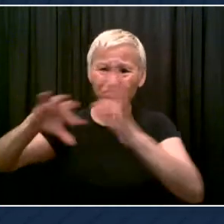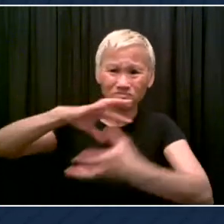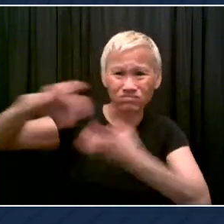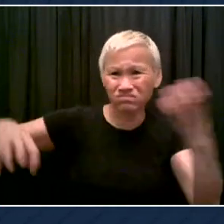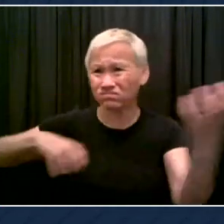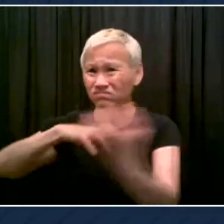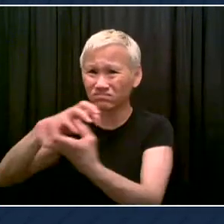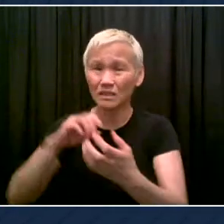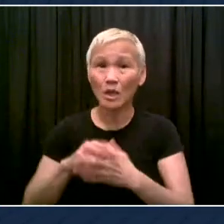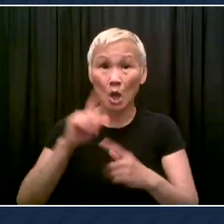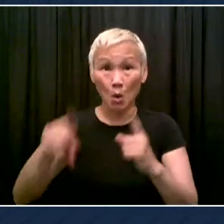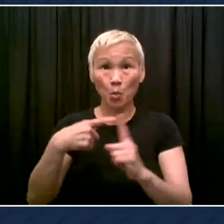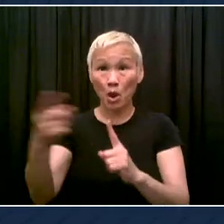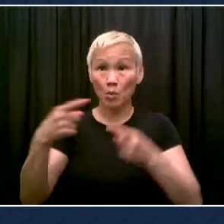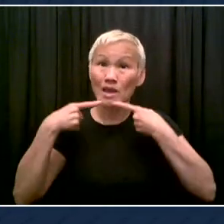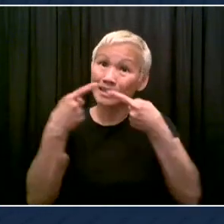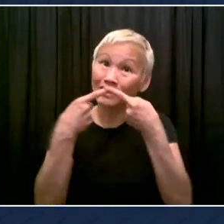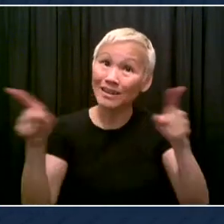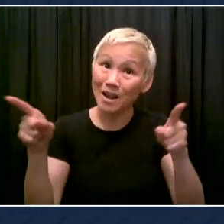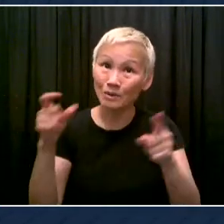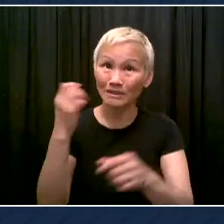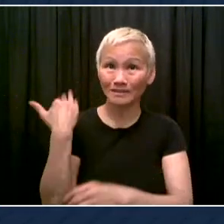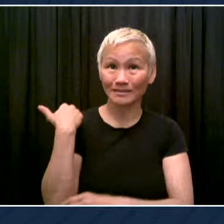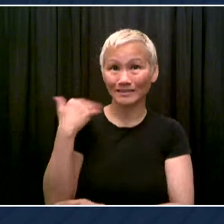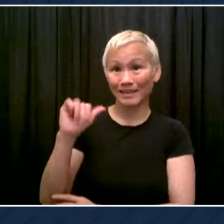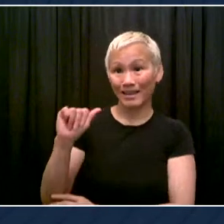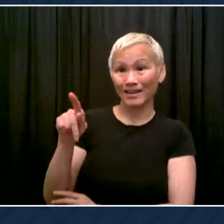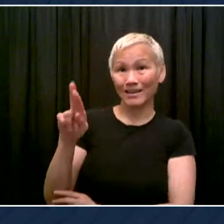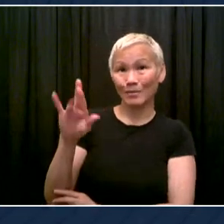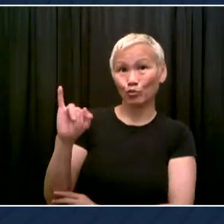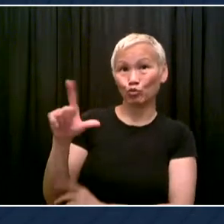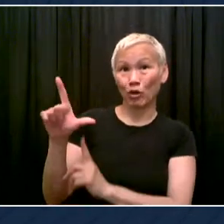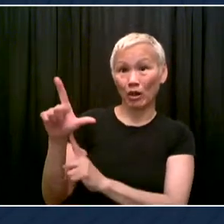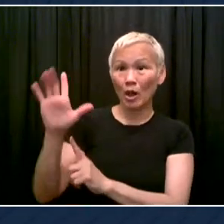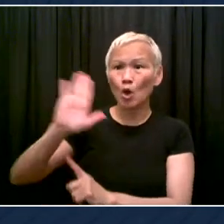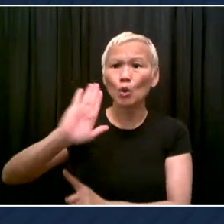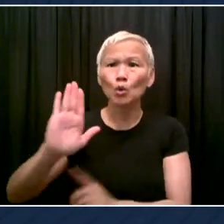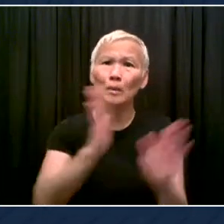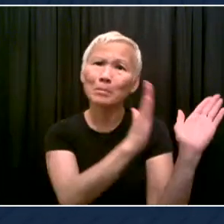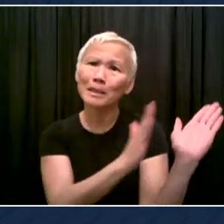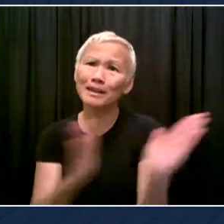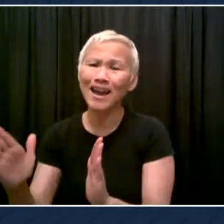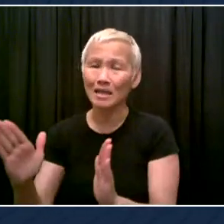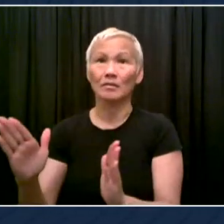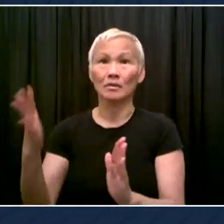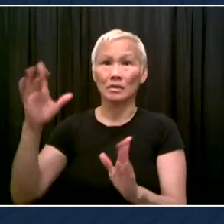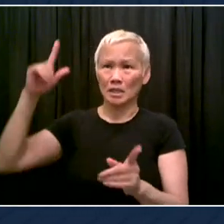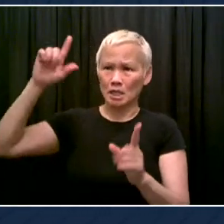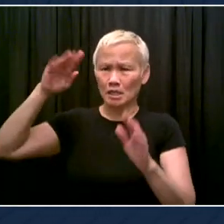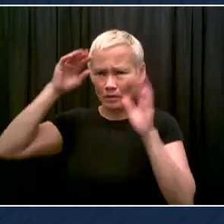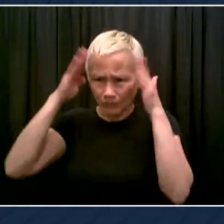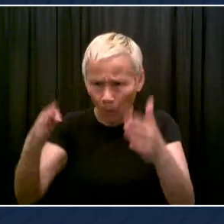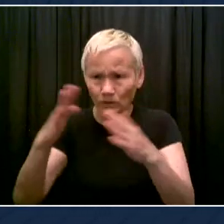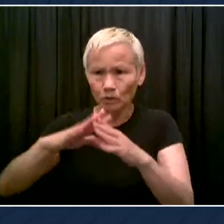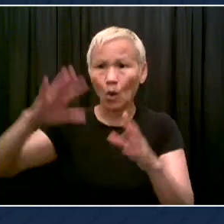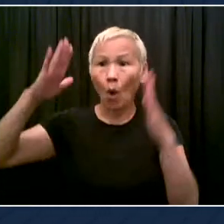OUR NEIGHBORS DUE TO THE AMOUNT F O VOLIENCE WE SAW ON THE STREET. THAT'S WHAT I AM ENCOURAGED WHEN YOU ANNOUNCE THE SAFE SUEMMR NYC